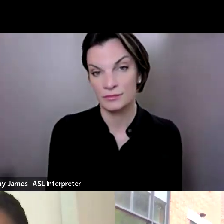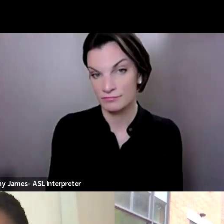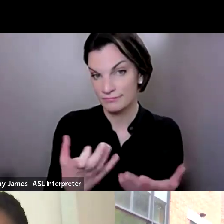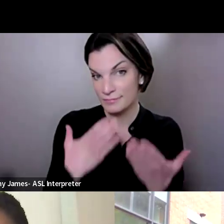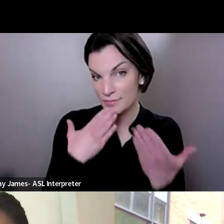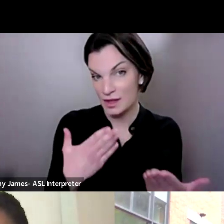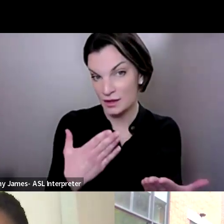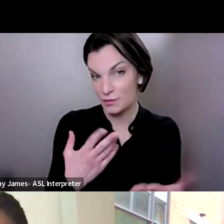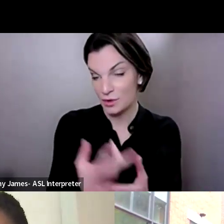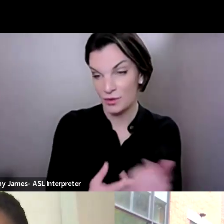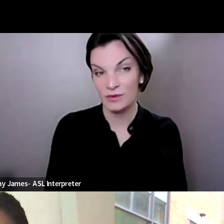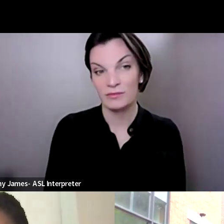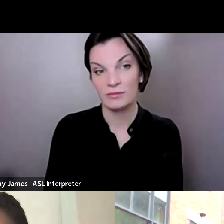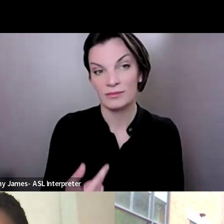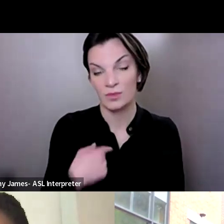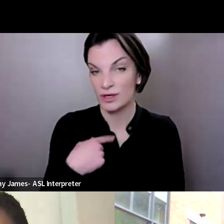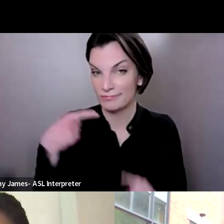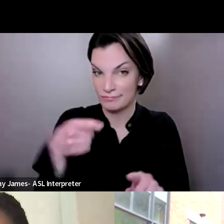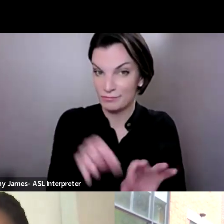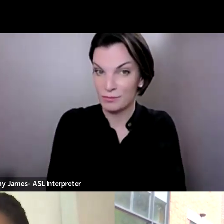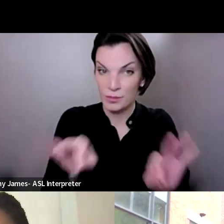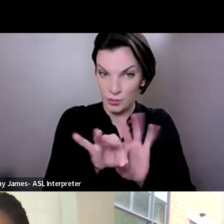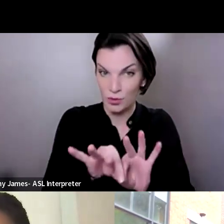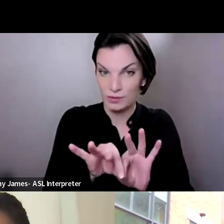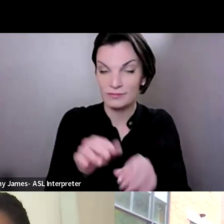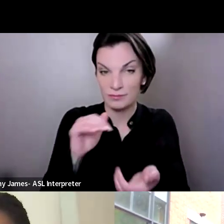mentioned before, we're all about partnership and personally, I am the same way. I am